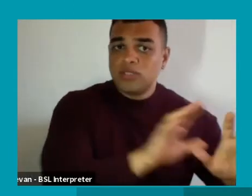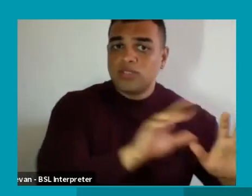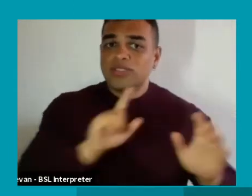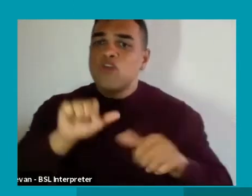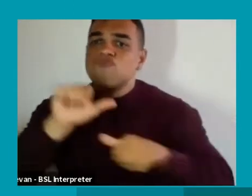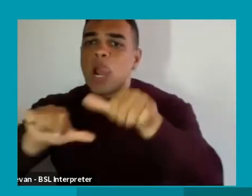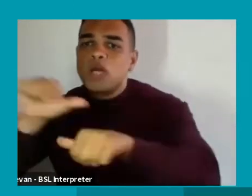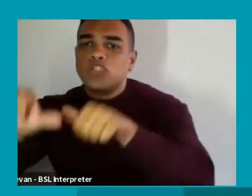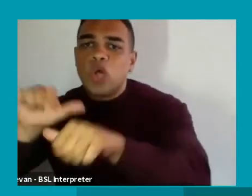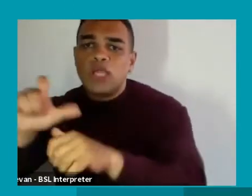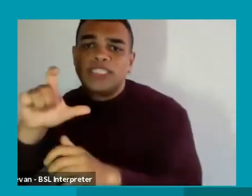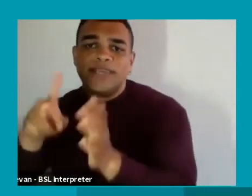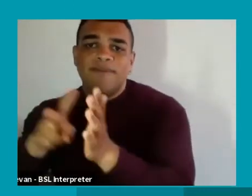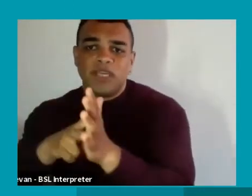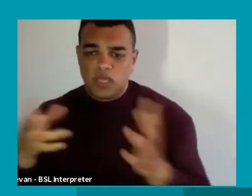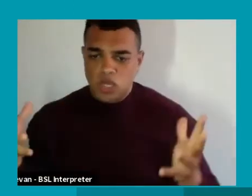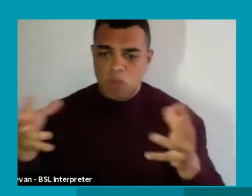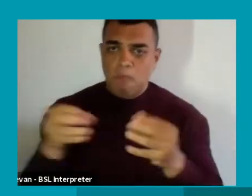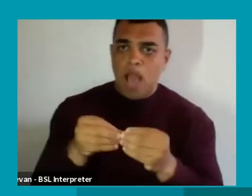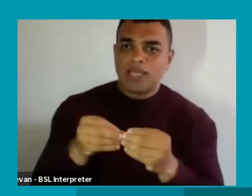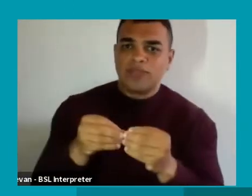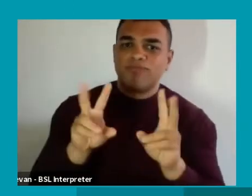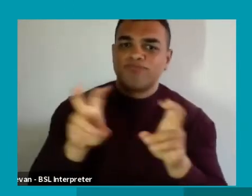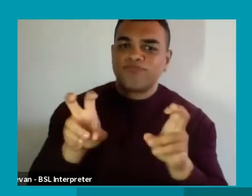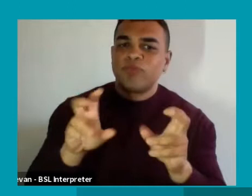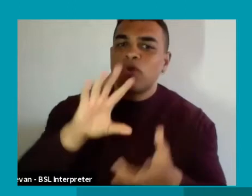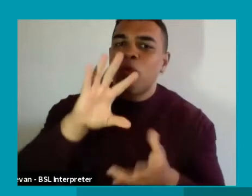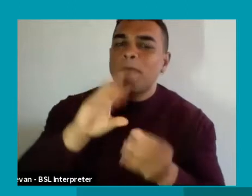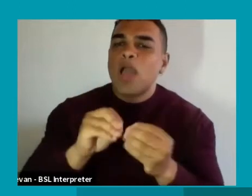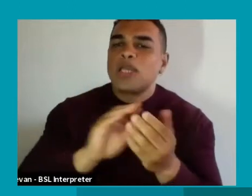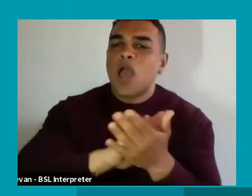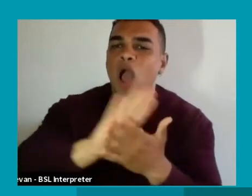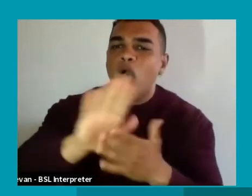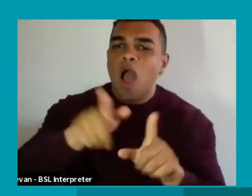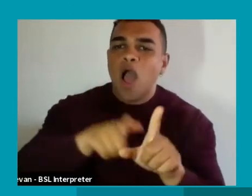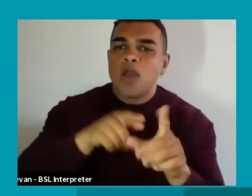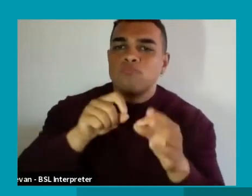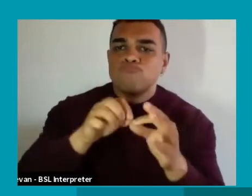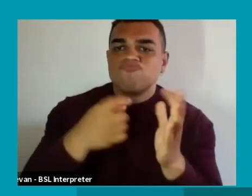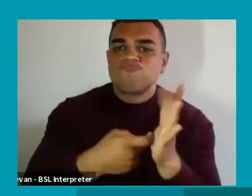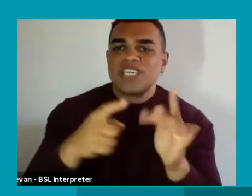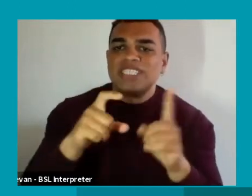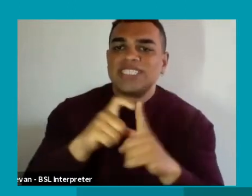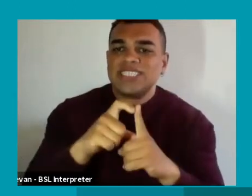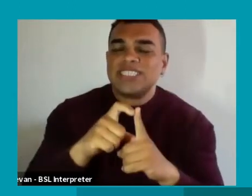preference as well as Rosa said, and sometimes it's just easier to get your experience to fit one or the other.